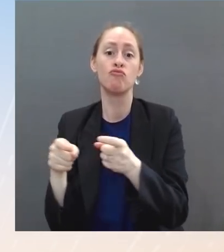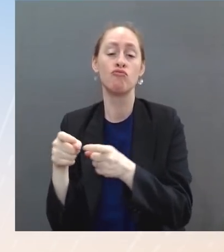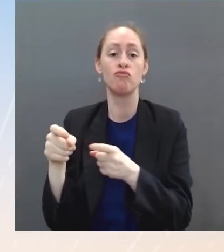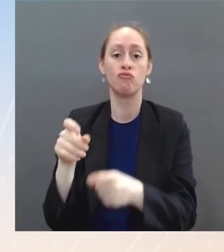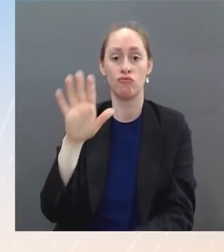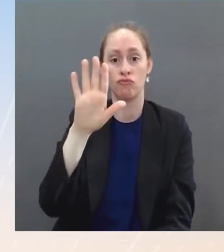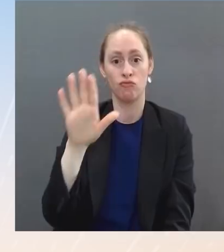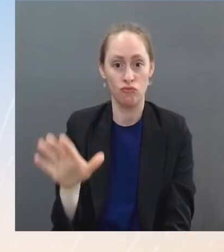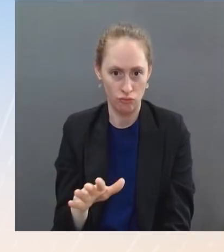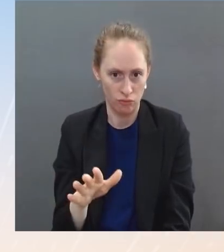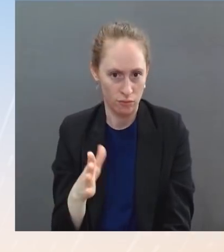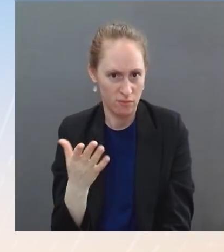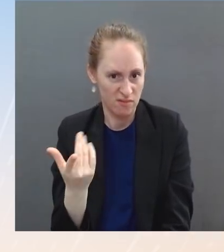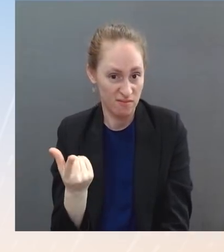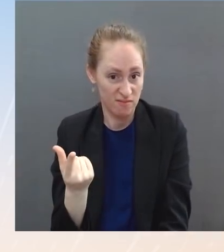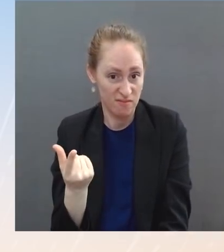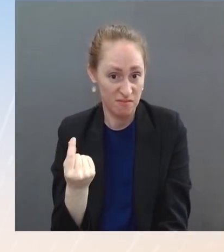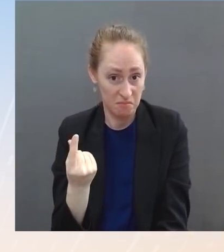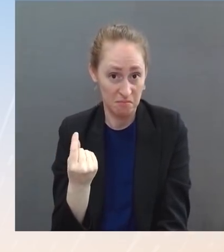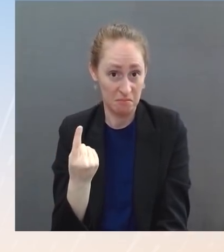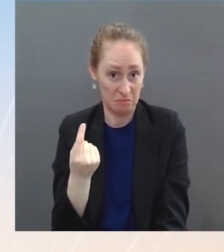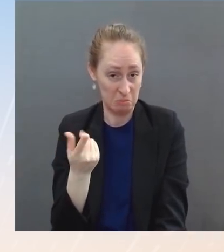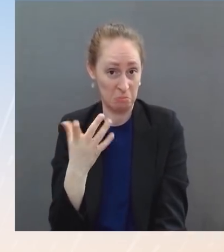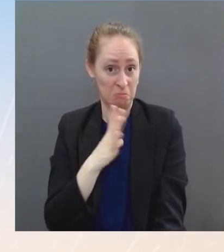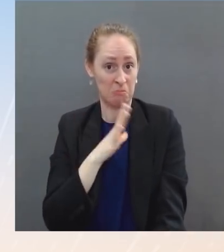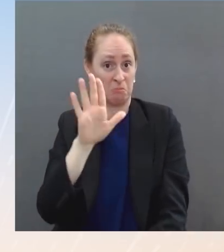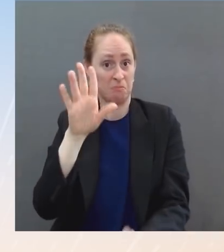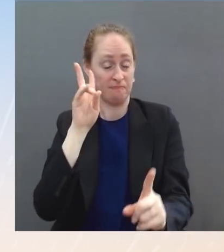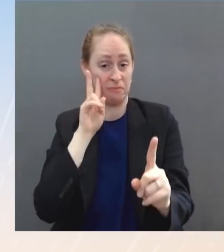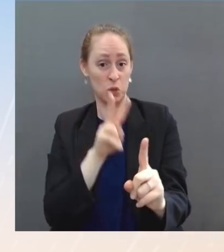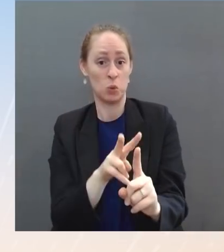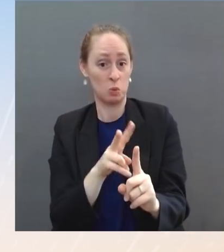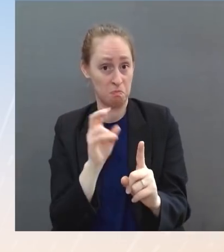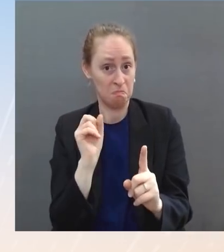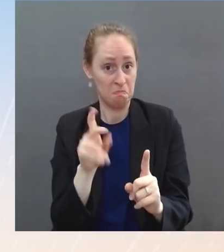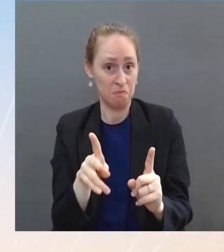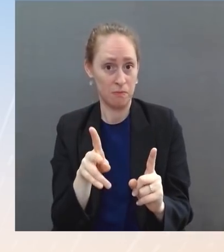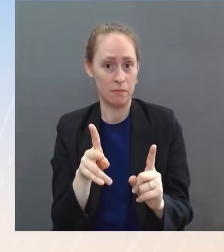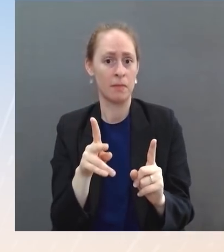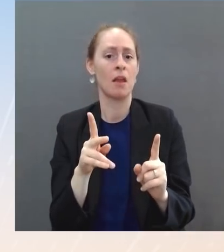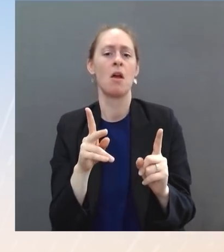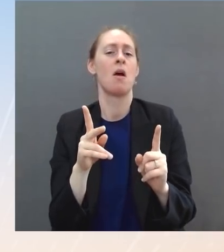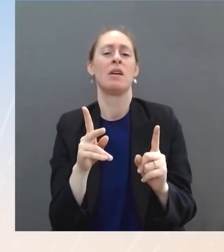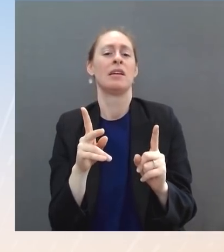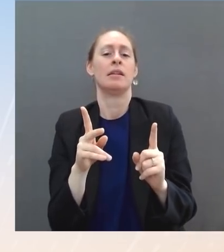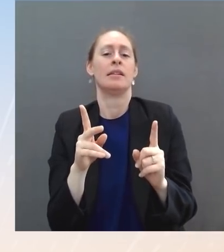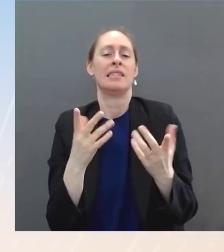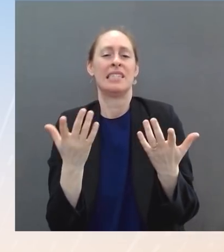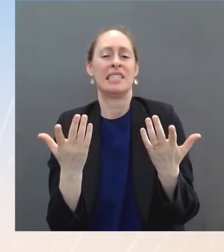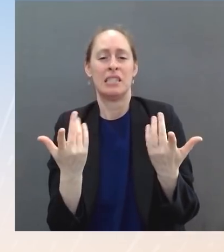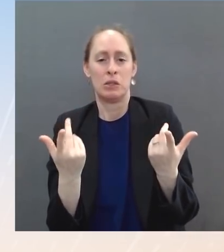Or is maintaining the current map of Ukrainian sovereignty what the West would want?